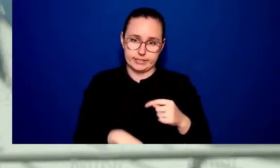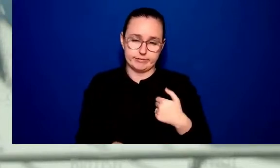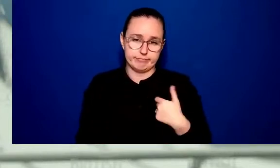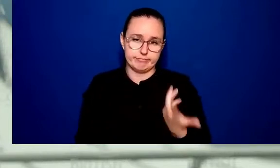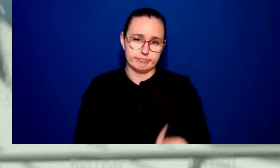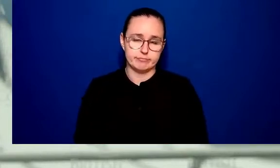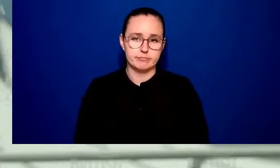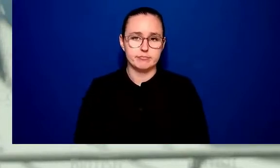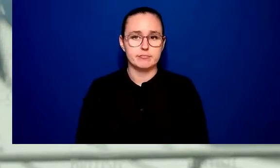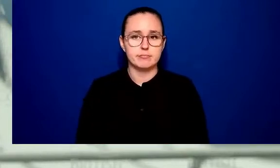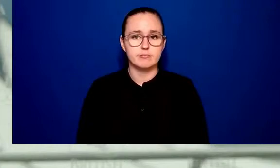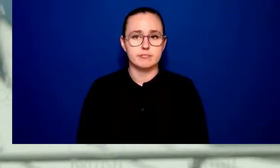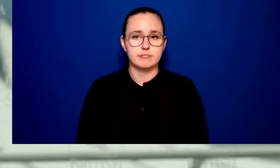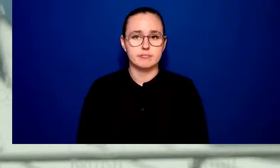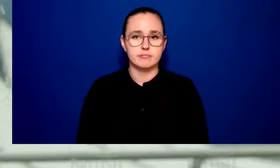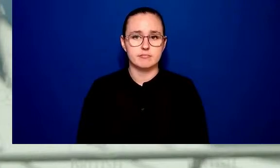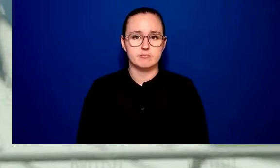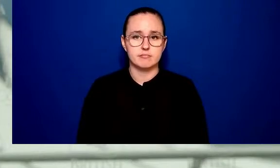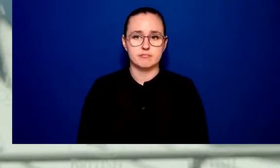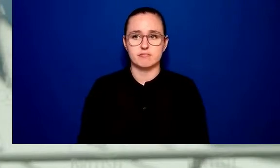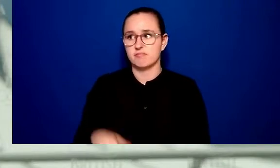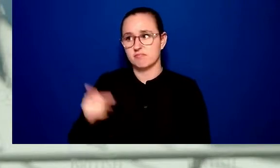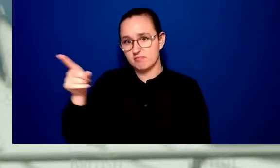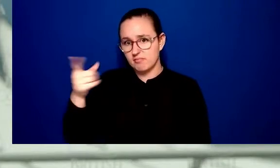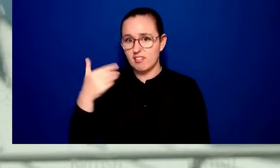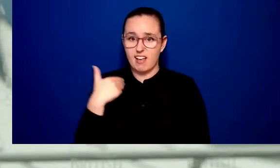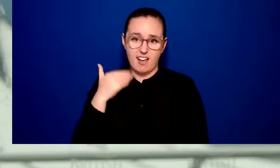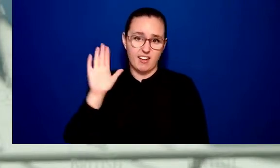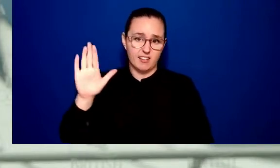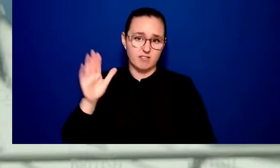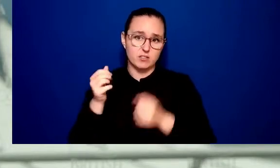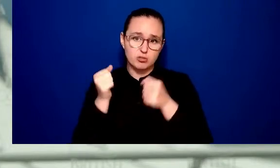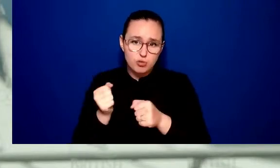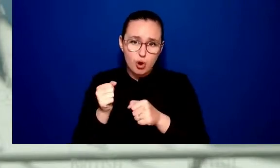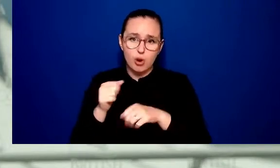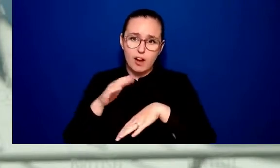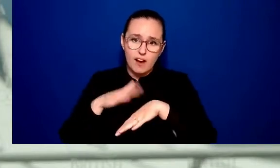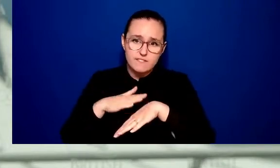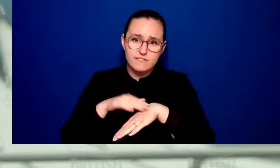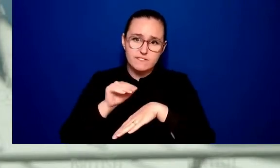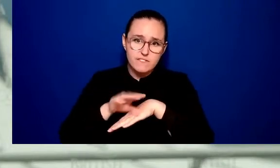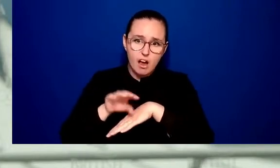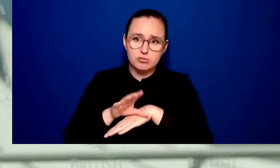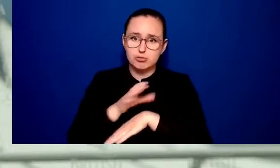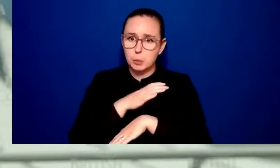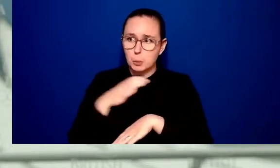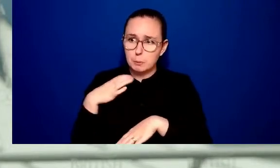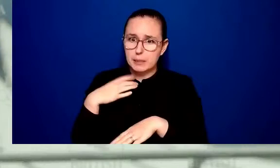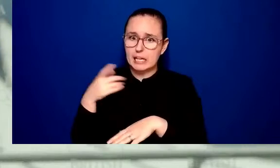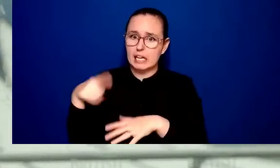on immunization practices. But I also think they had a very